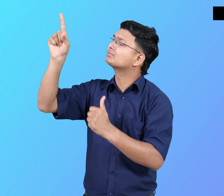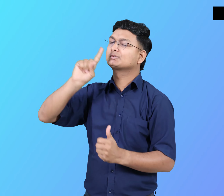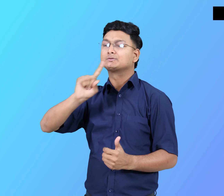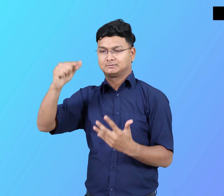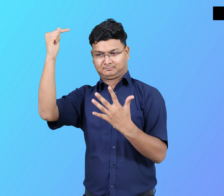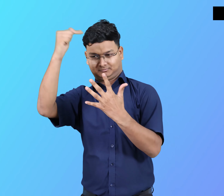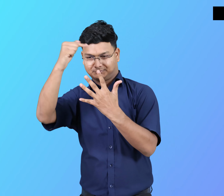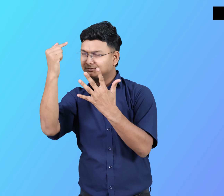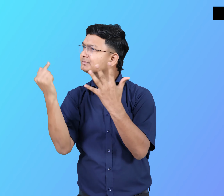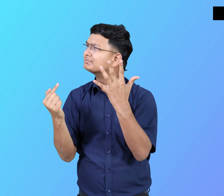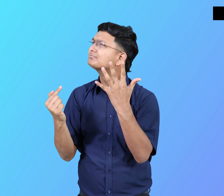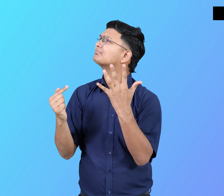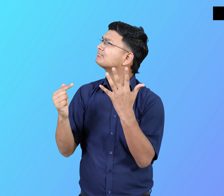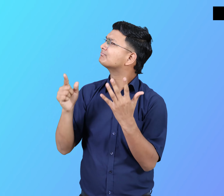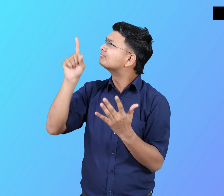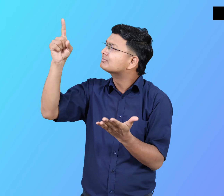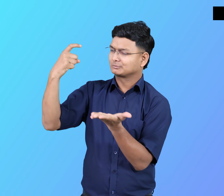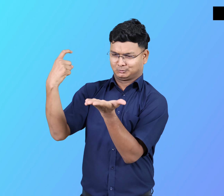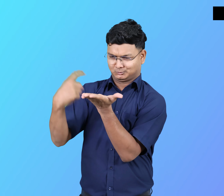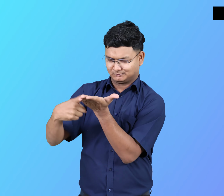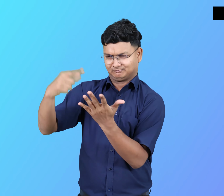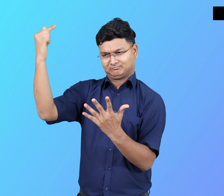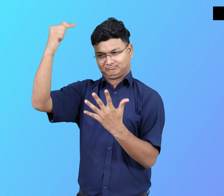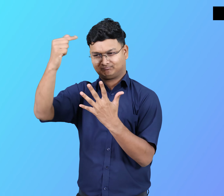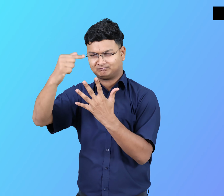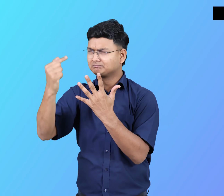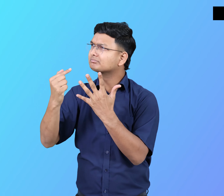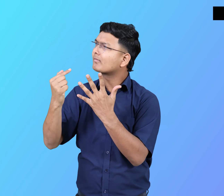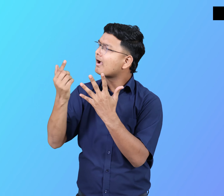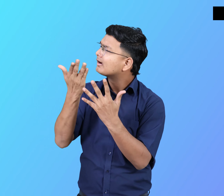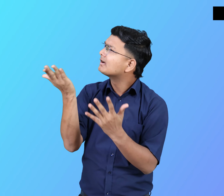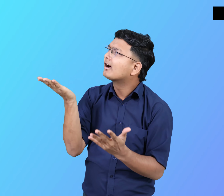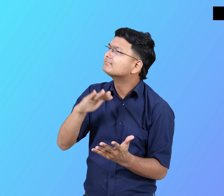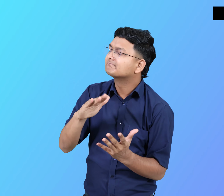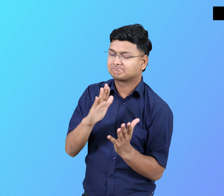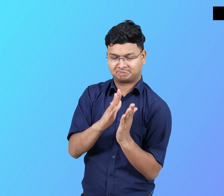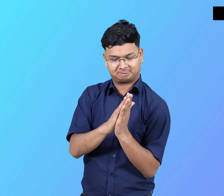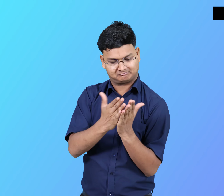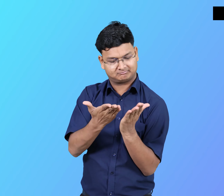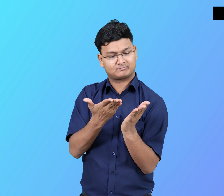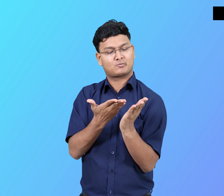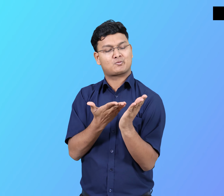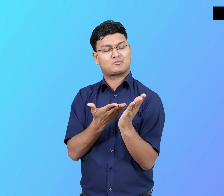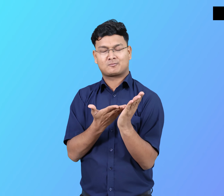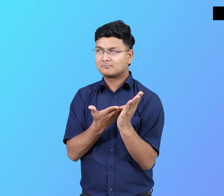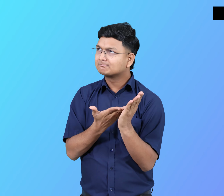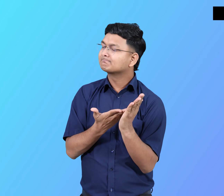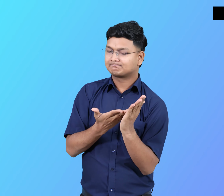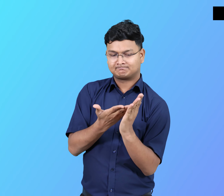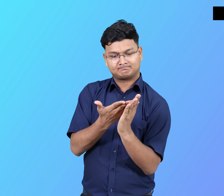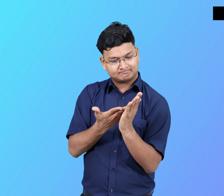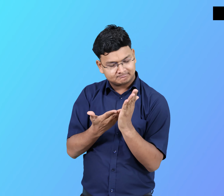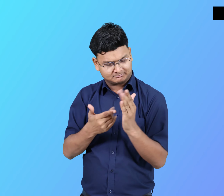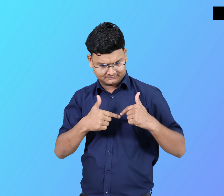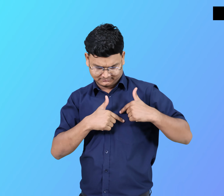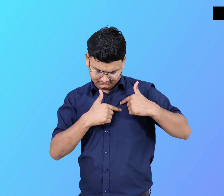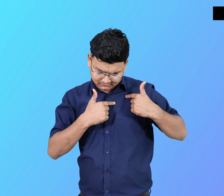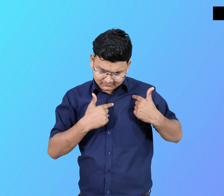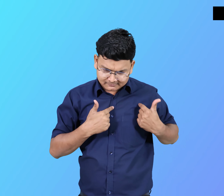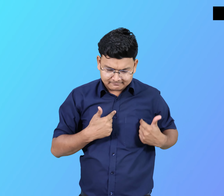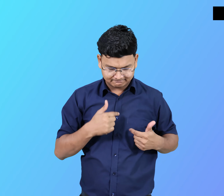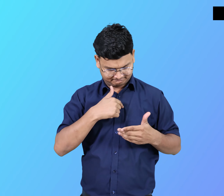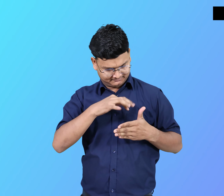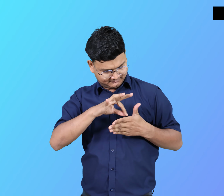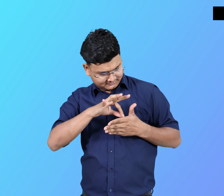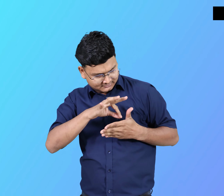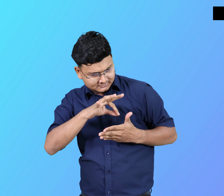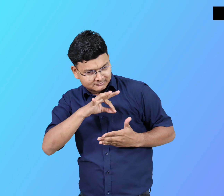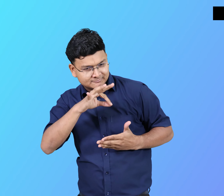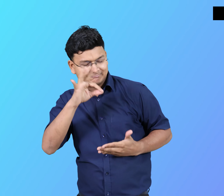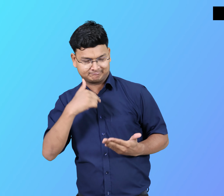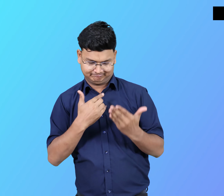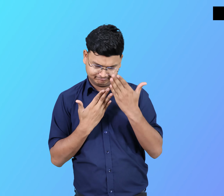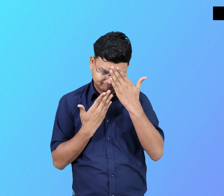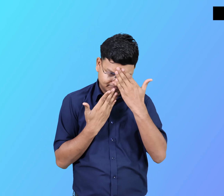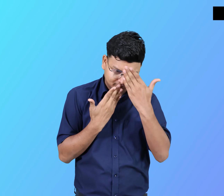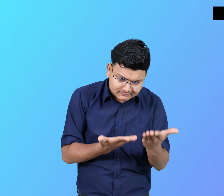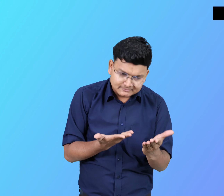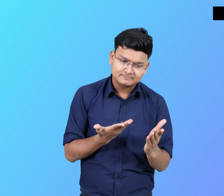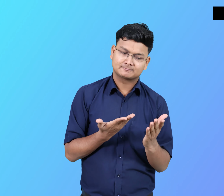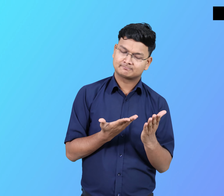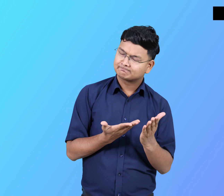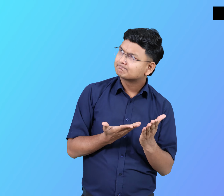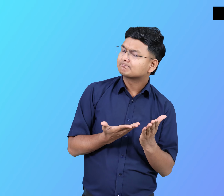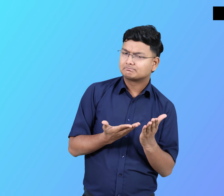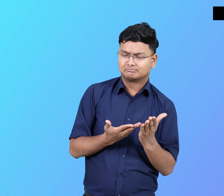the agreement and his rules. He agreed to do this with all his heart and soul, and he agreed to obey the agreement written in this book.